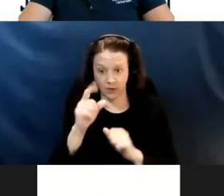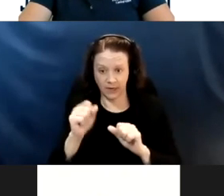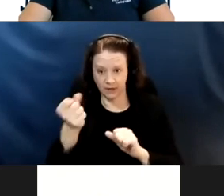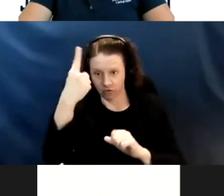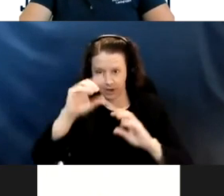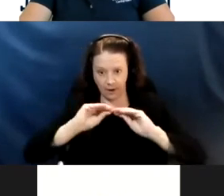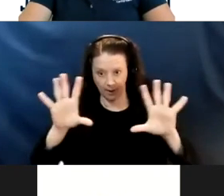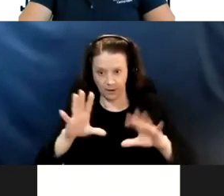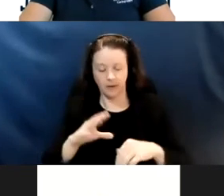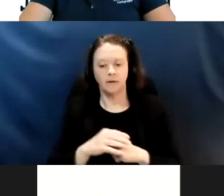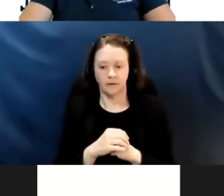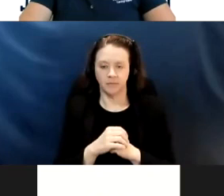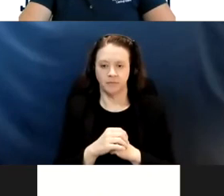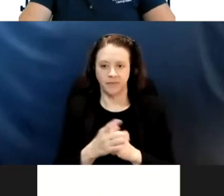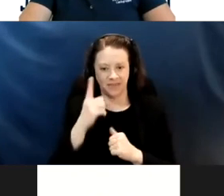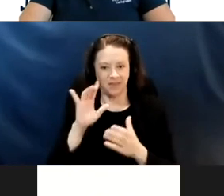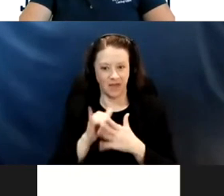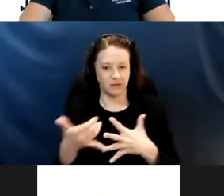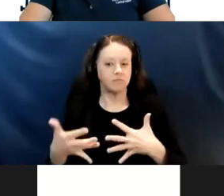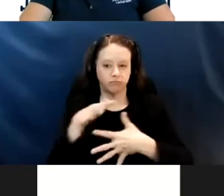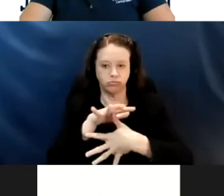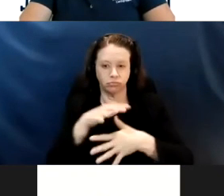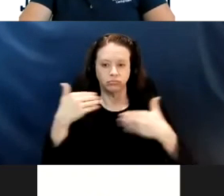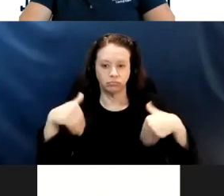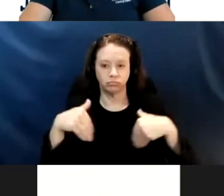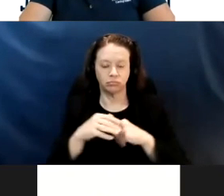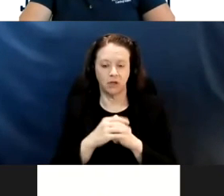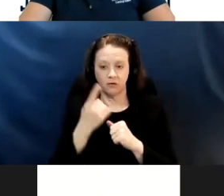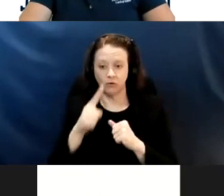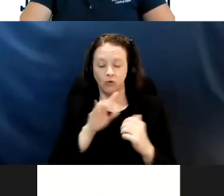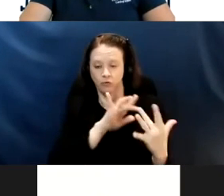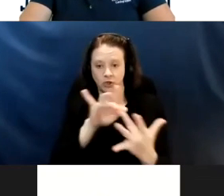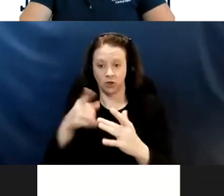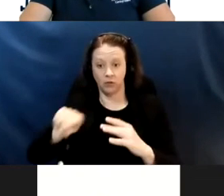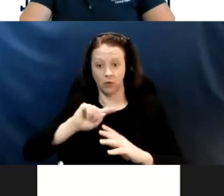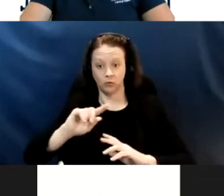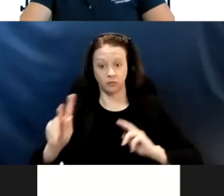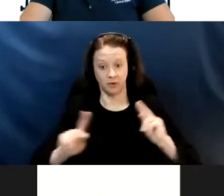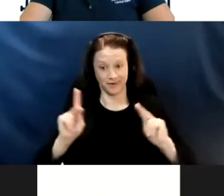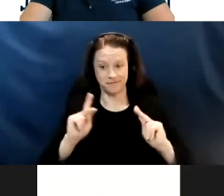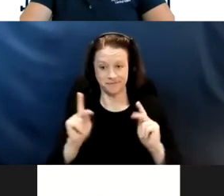and it's very clear, I think is a really important piece for reaching that population, those persons